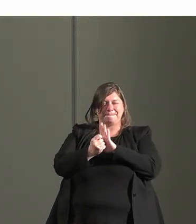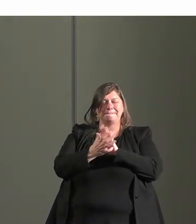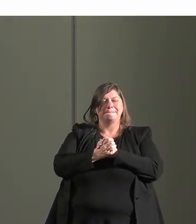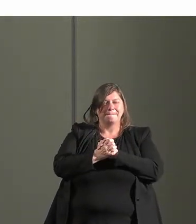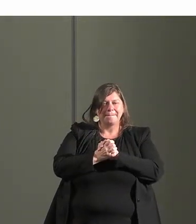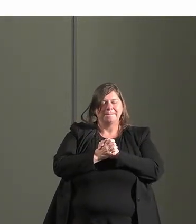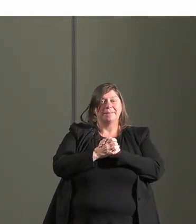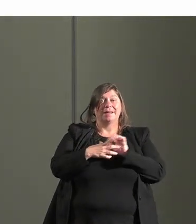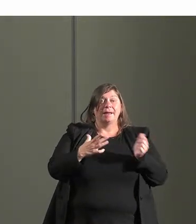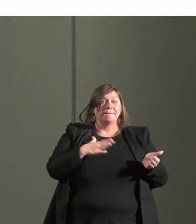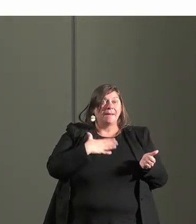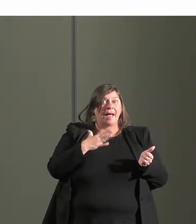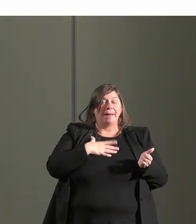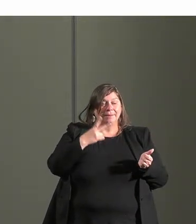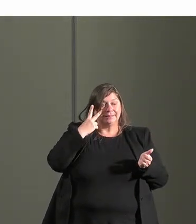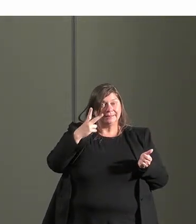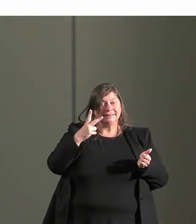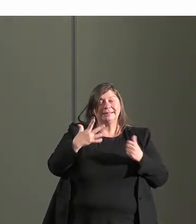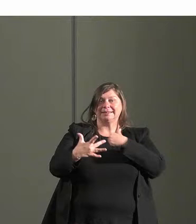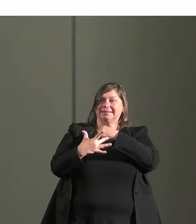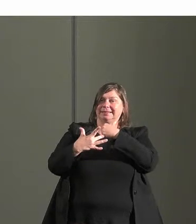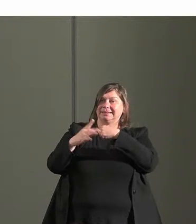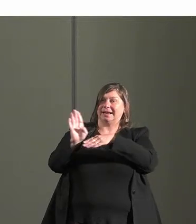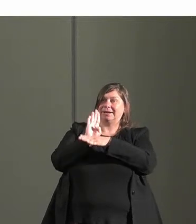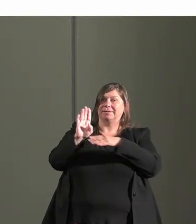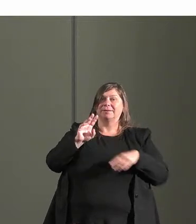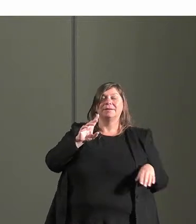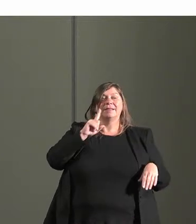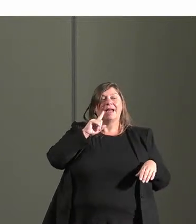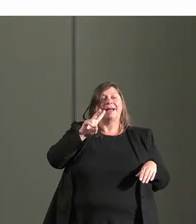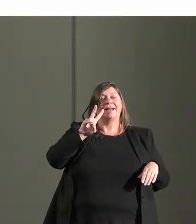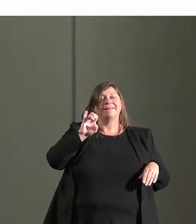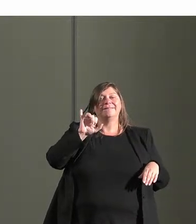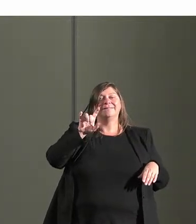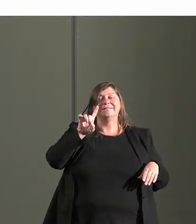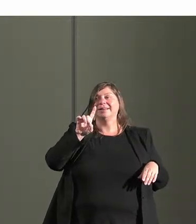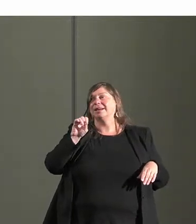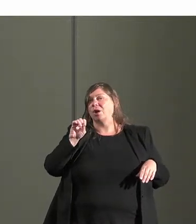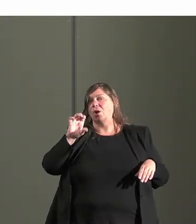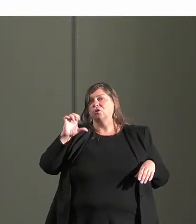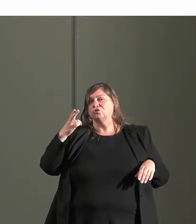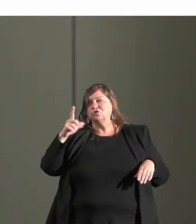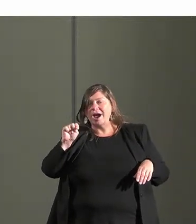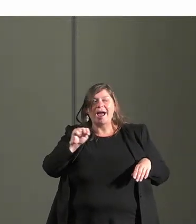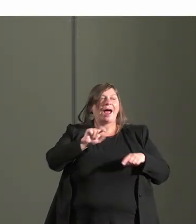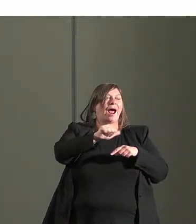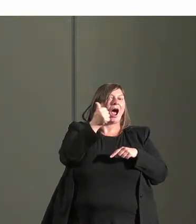there were a lot of barriers in the way our tech was built at the time and I'm happy to see tech companies like video chats